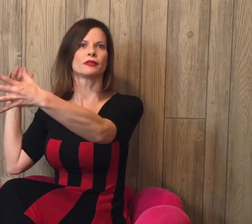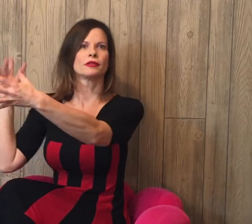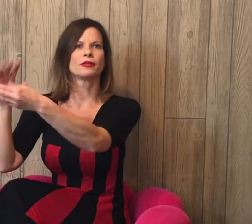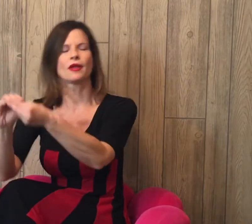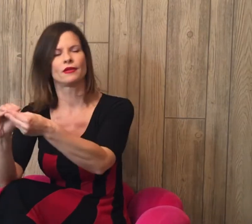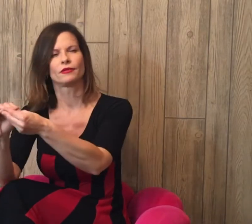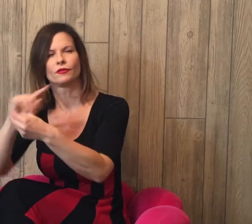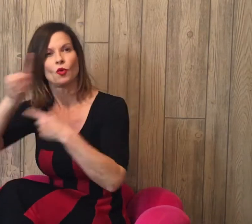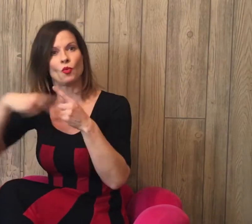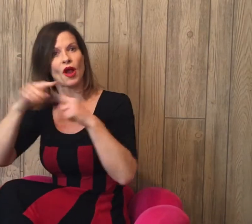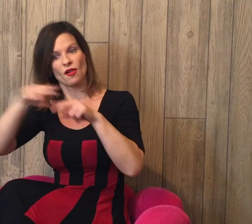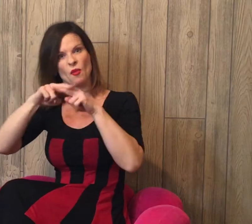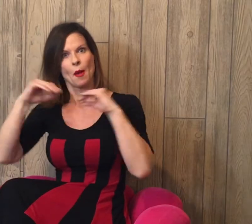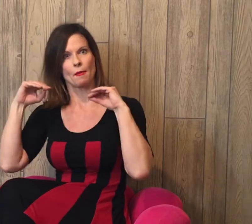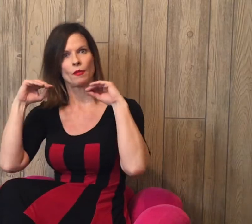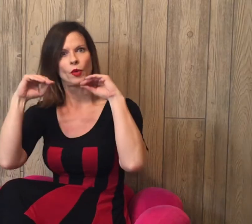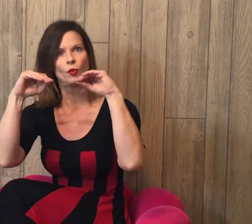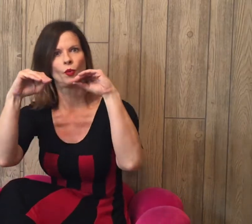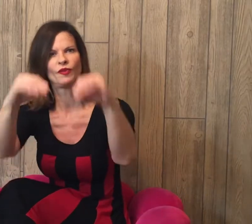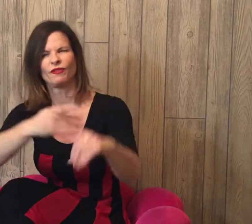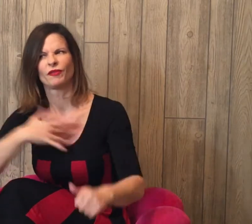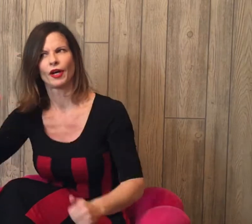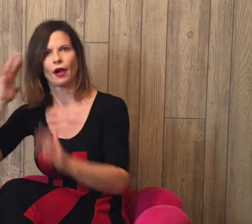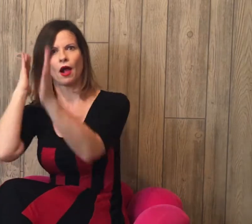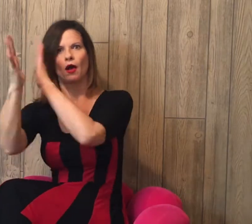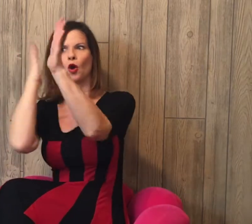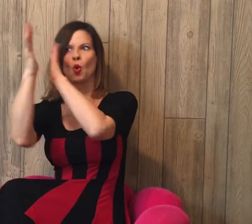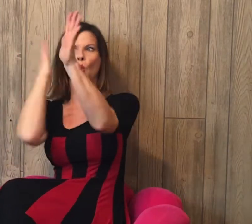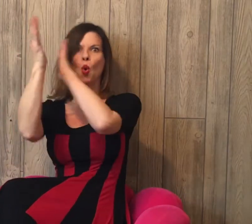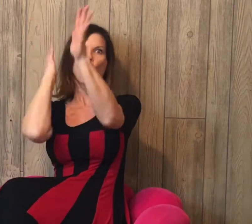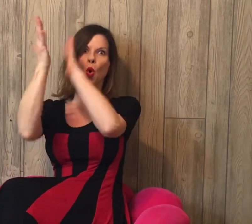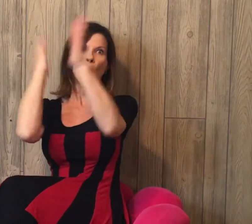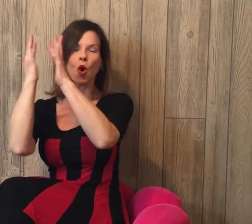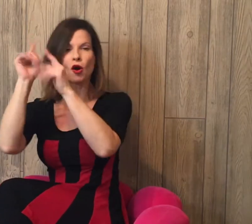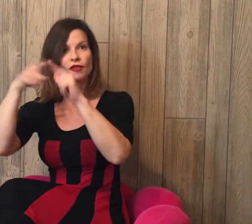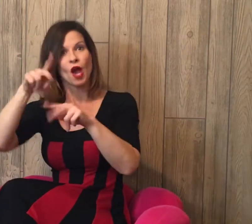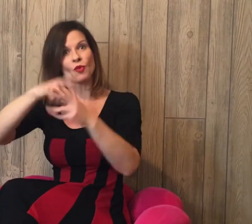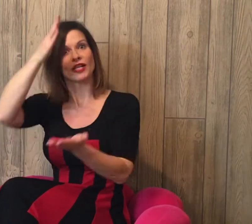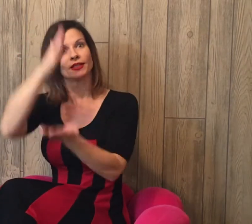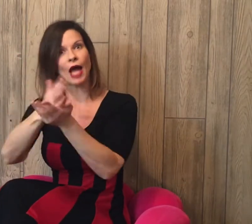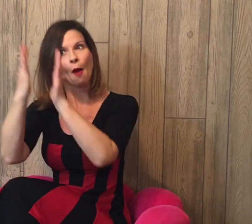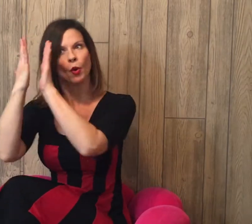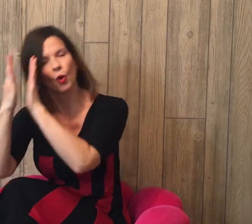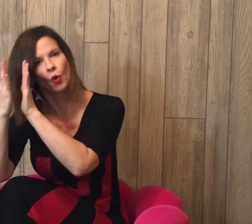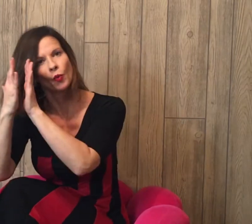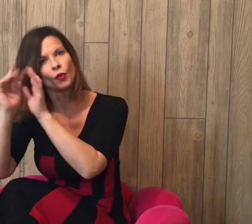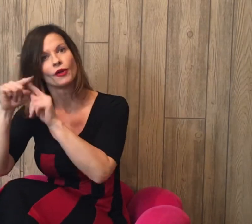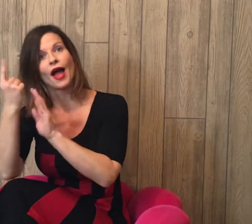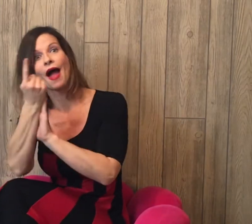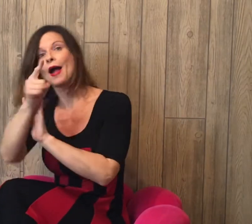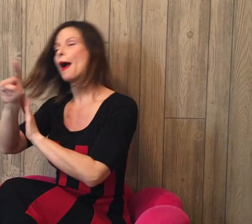and as the train moves I feel like each holiday is passing by. Then the train stops,